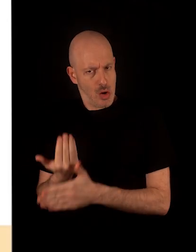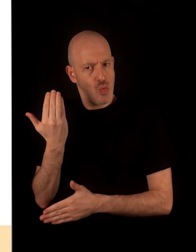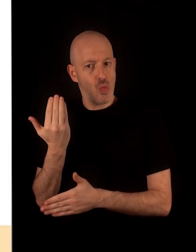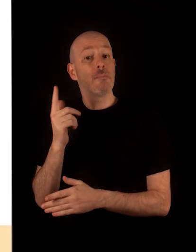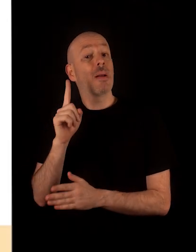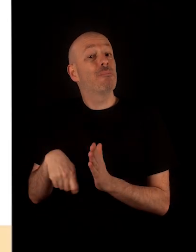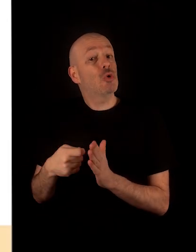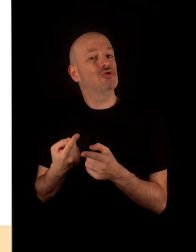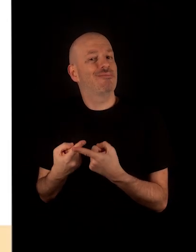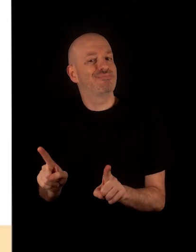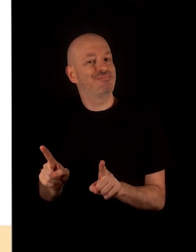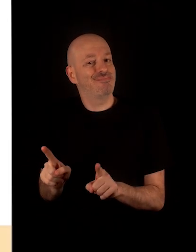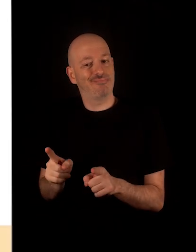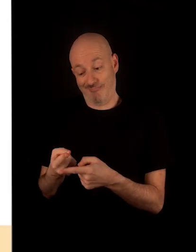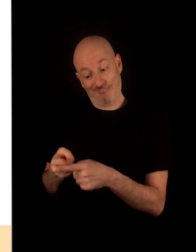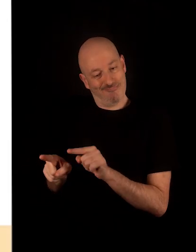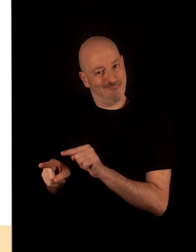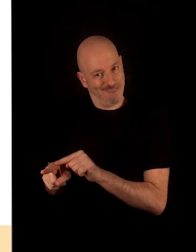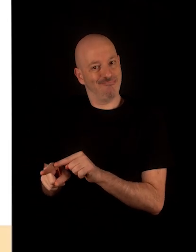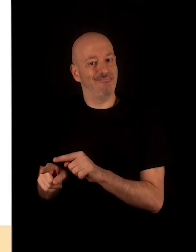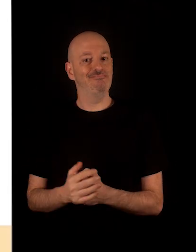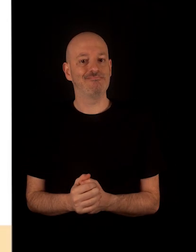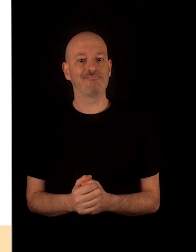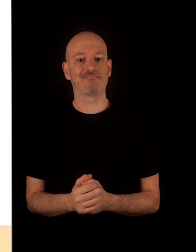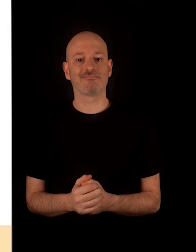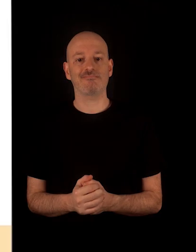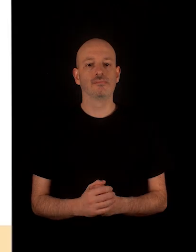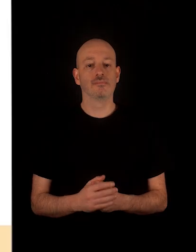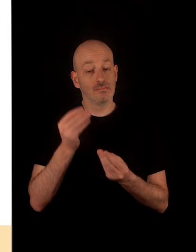Here we see an example: ‘If I already apply to this open call,